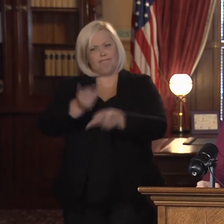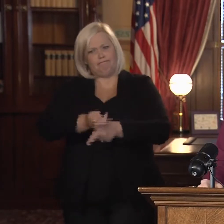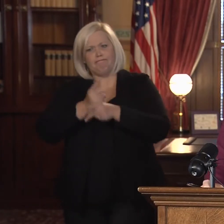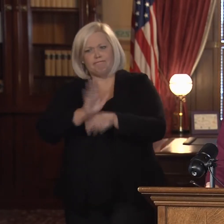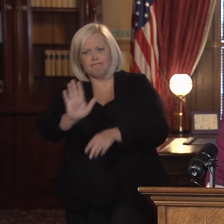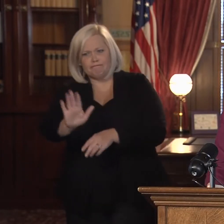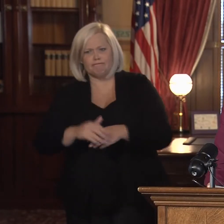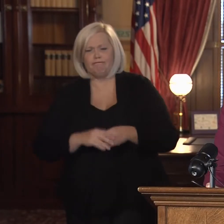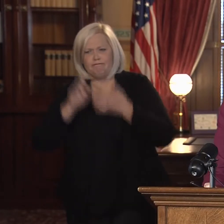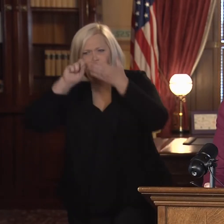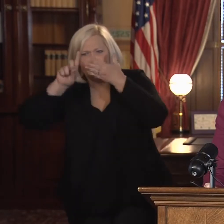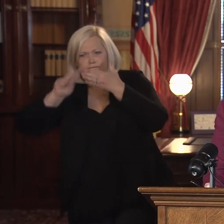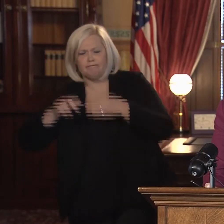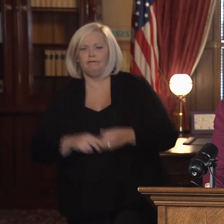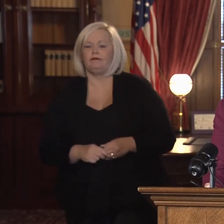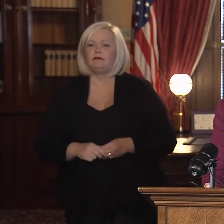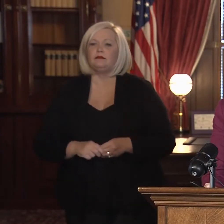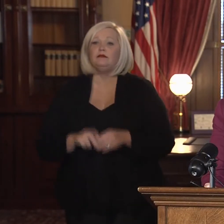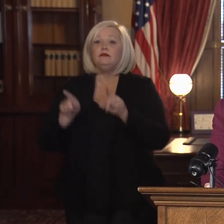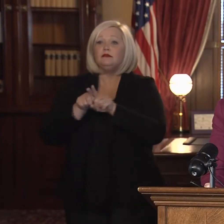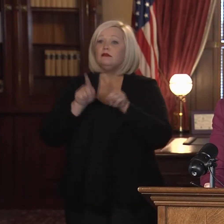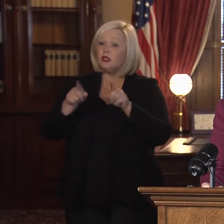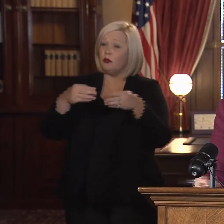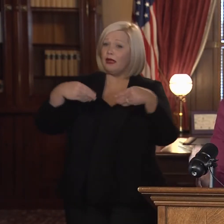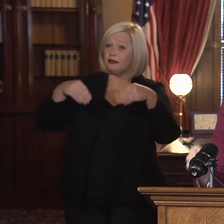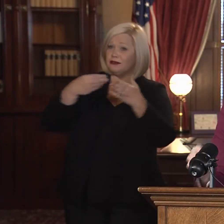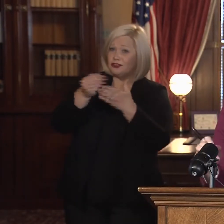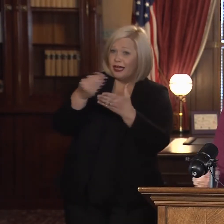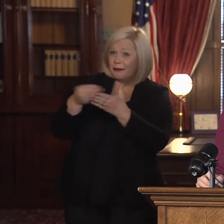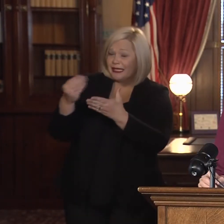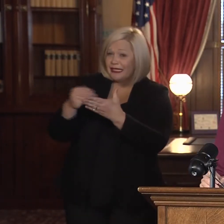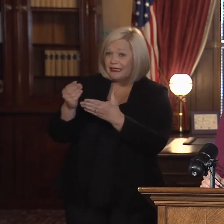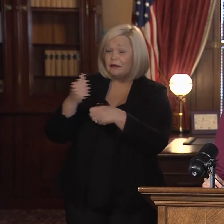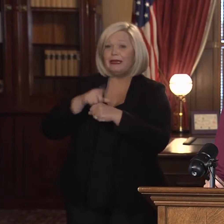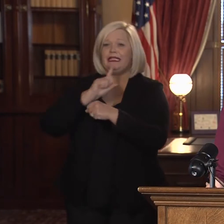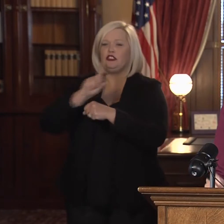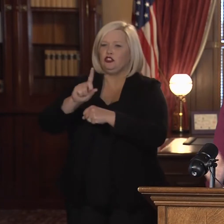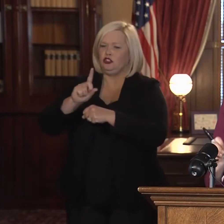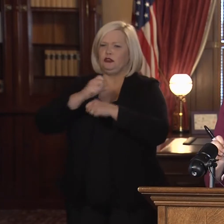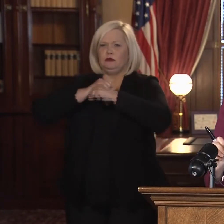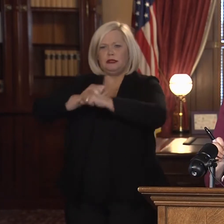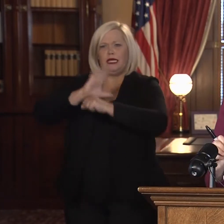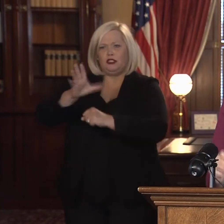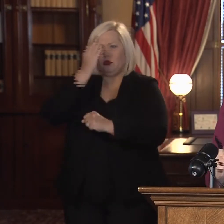AT ALL AND YOU DON'T RECEIVE ANYTHING IN RETURN. VERY IMPORTANT. PROTECT YOUR PERSONAL INFORMATION WHEN YOU'RE SHOPPING